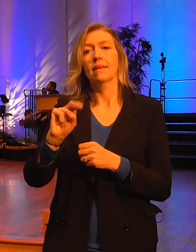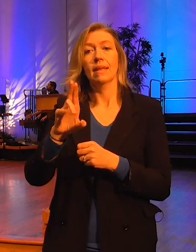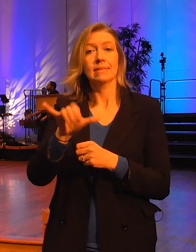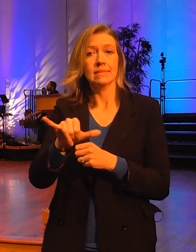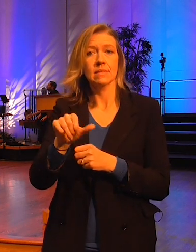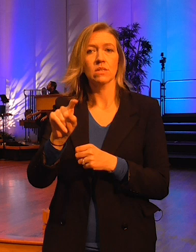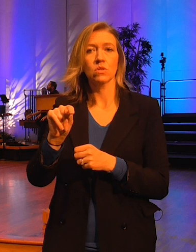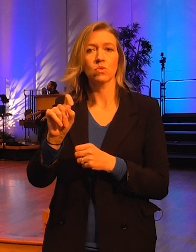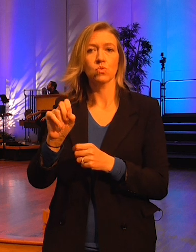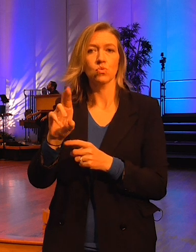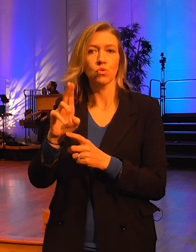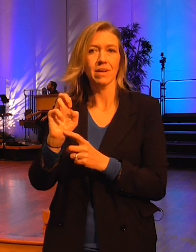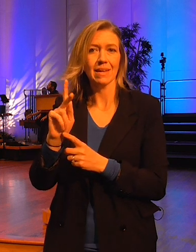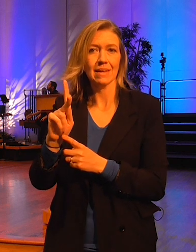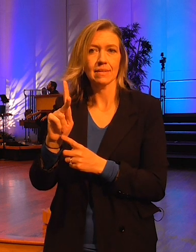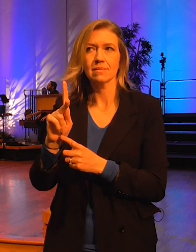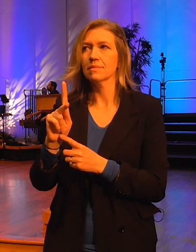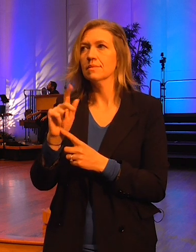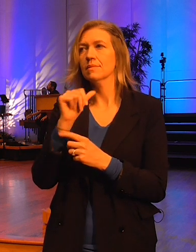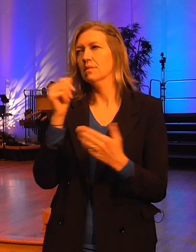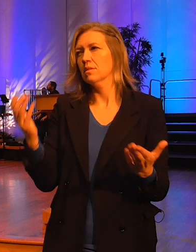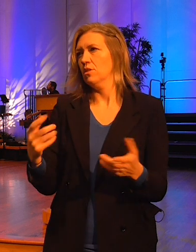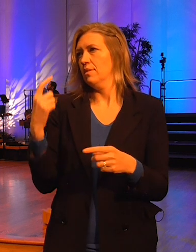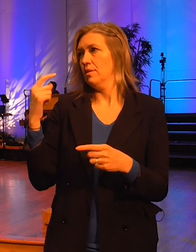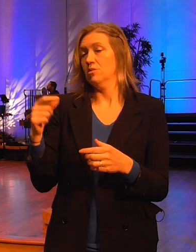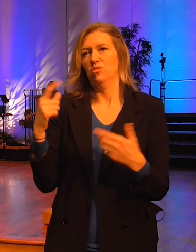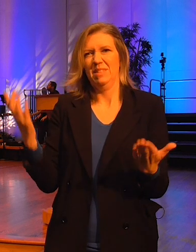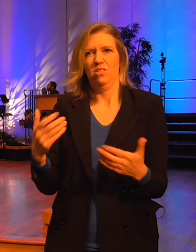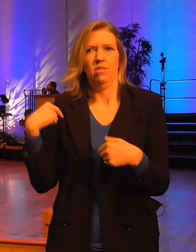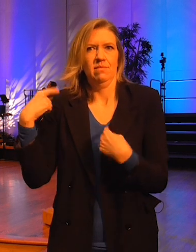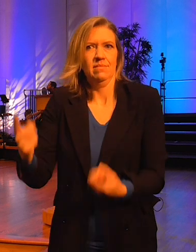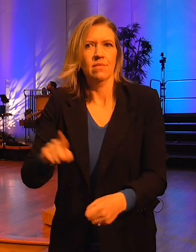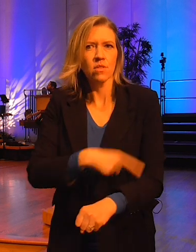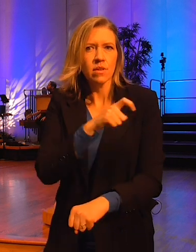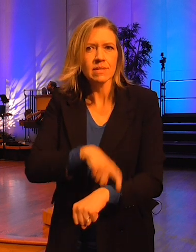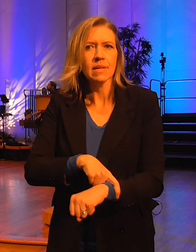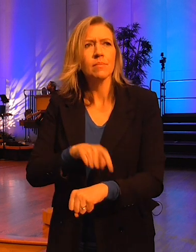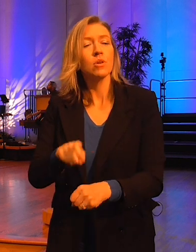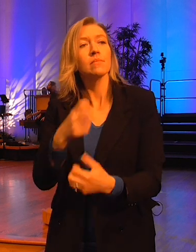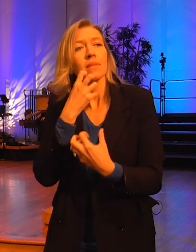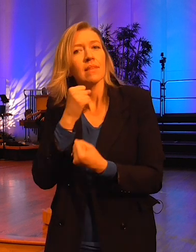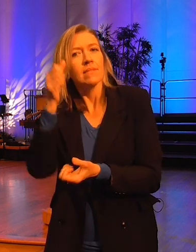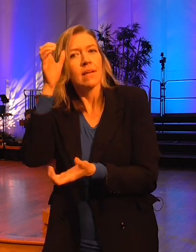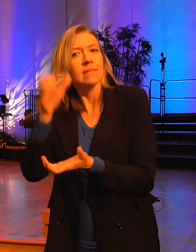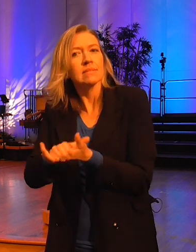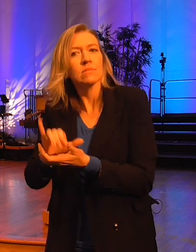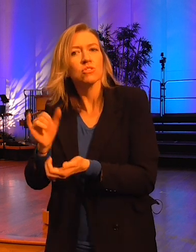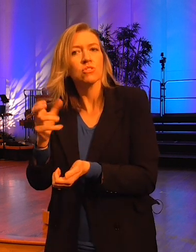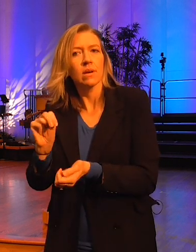Community for a long time uh she had a beloved husband John who uh uh was a minister as well